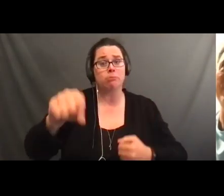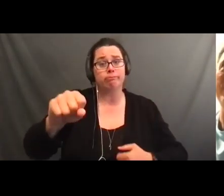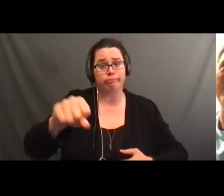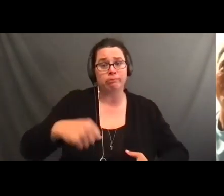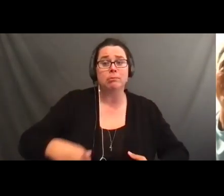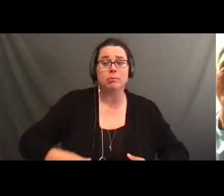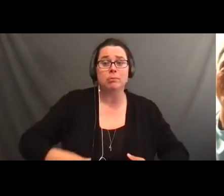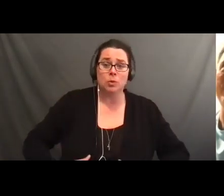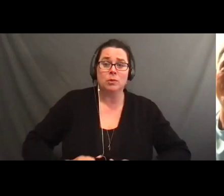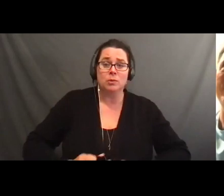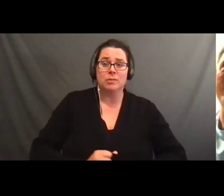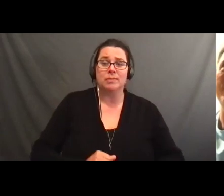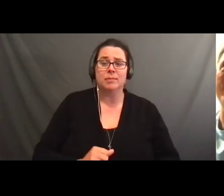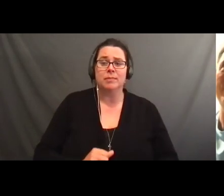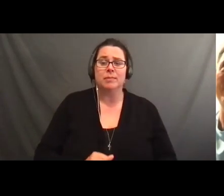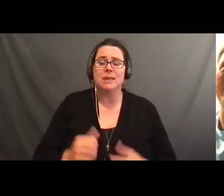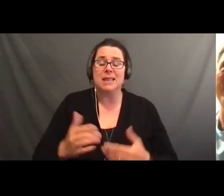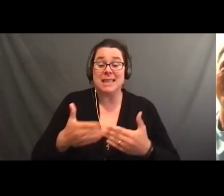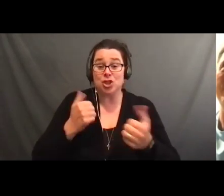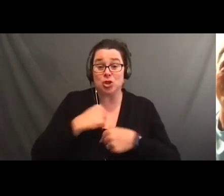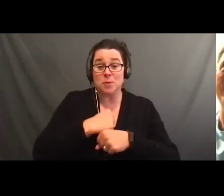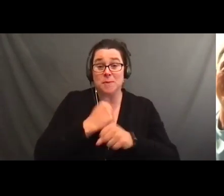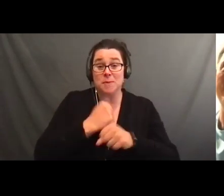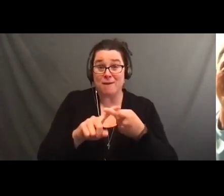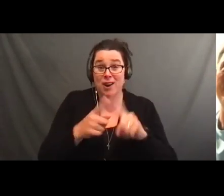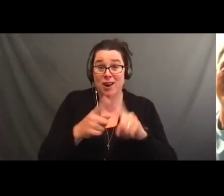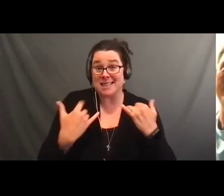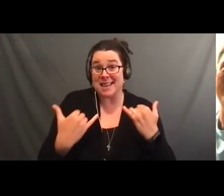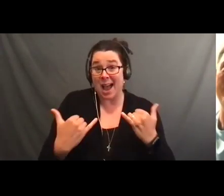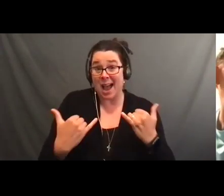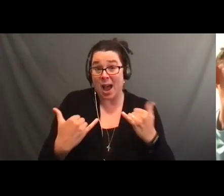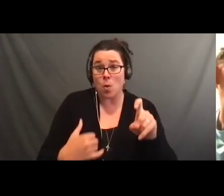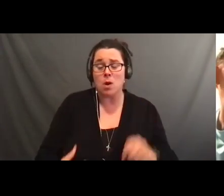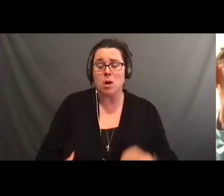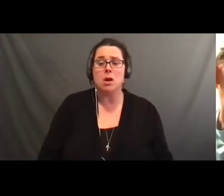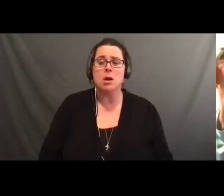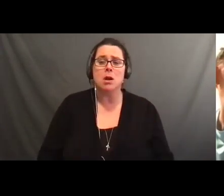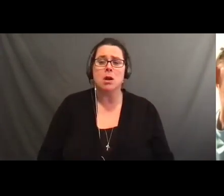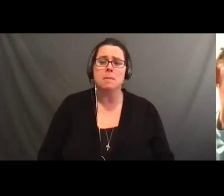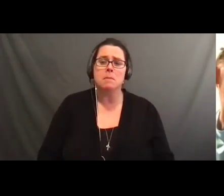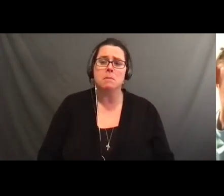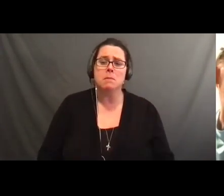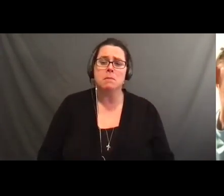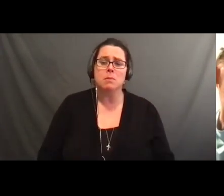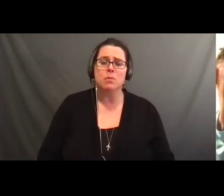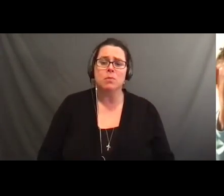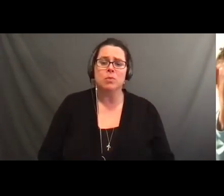Is it easier for her to make friends now? What do you think?